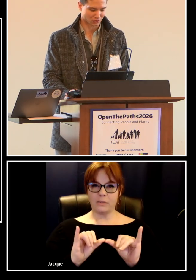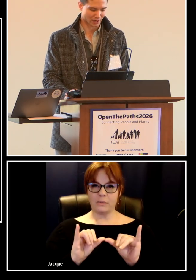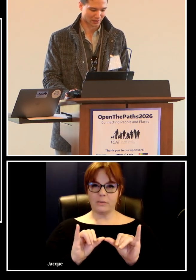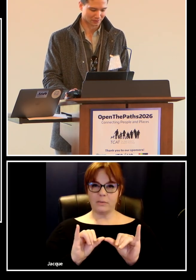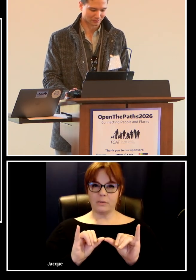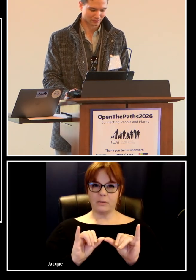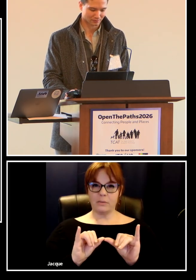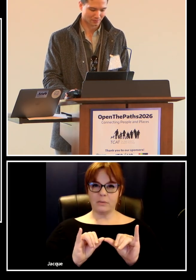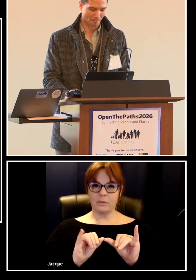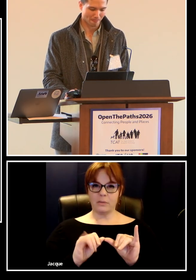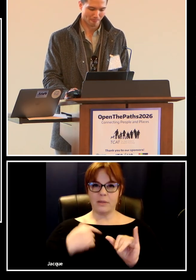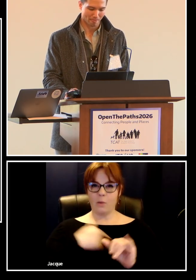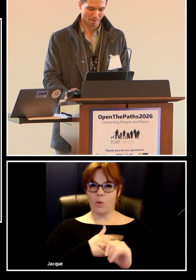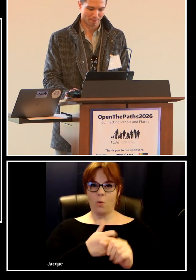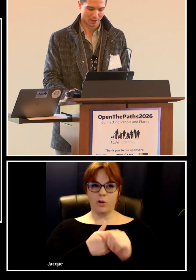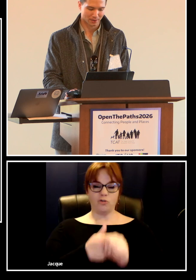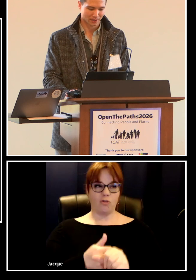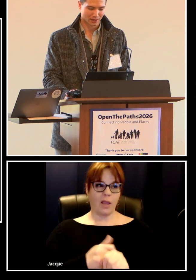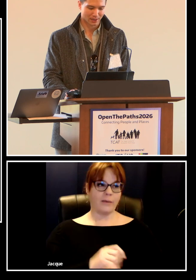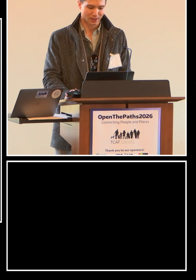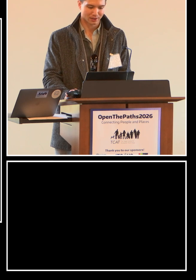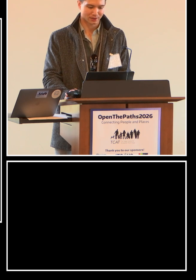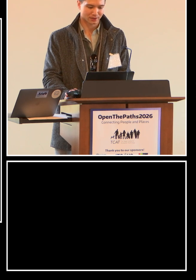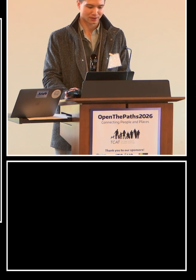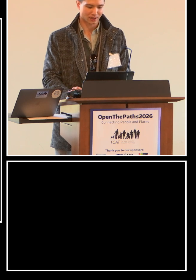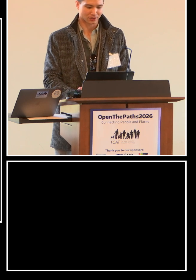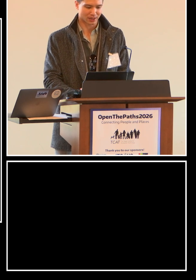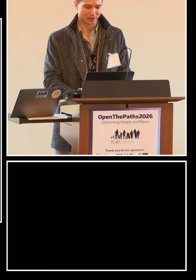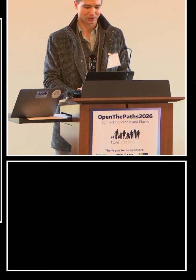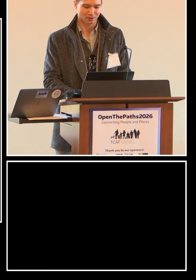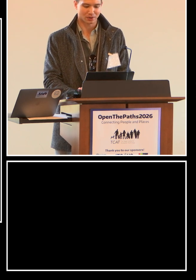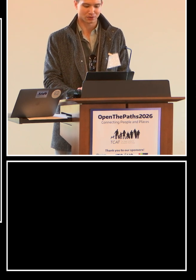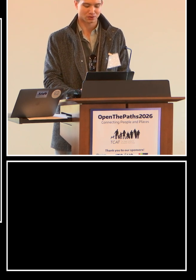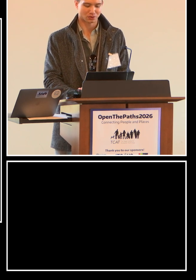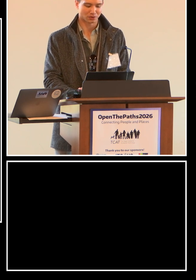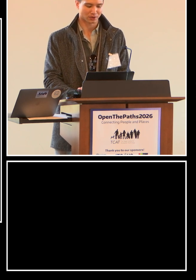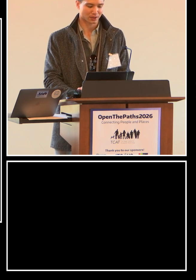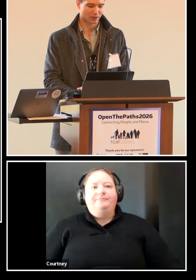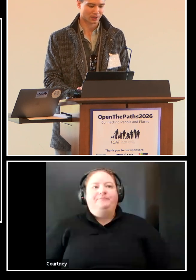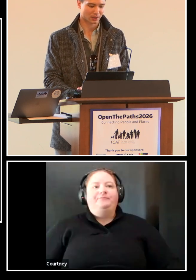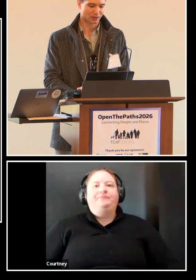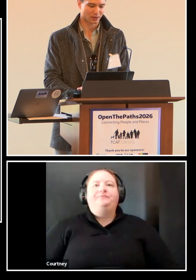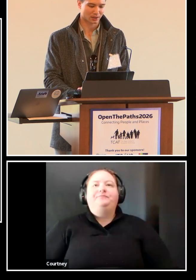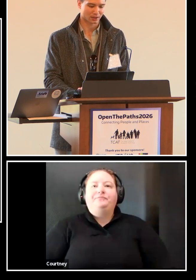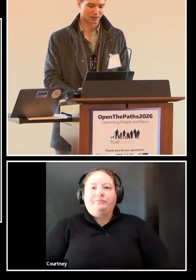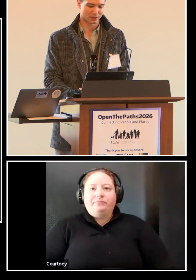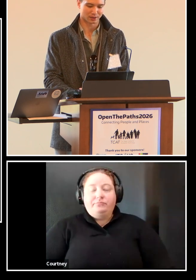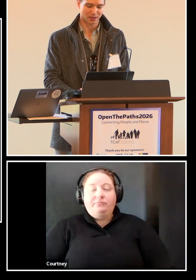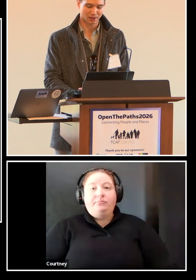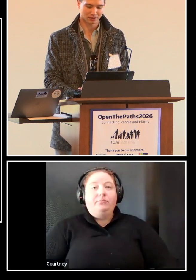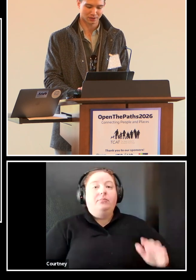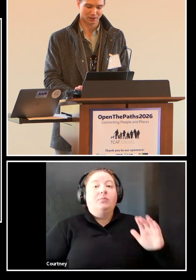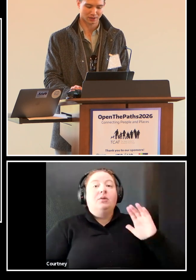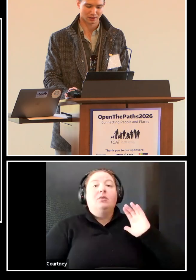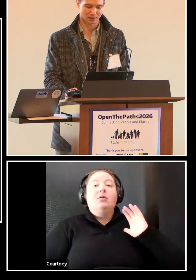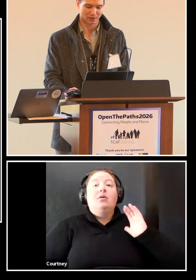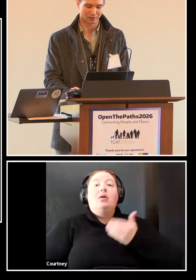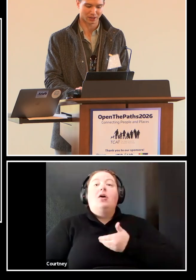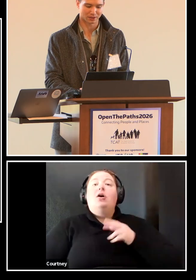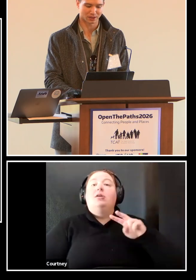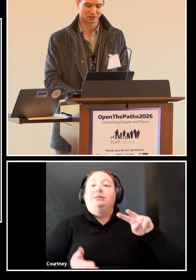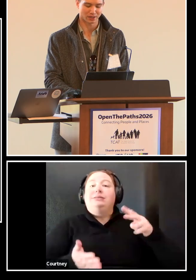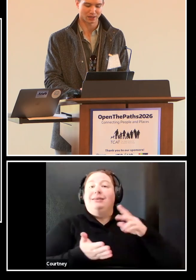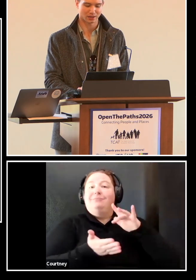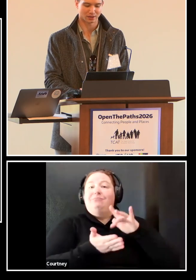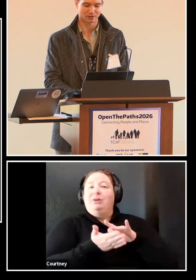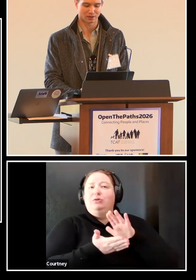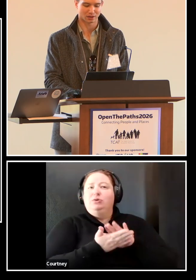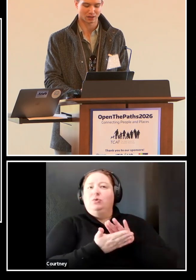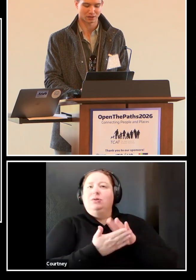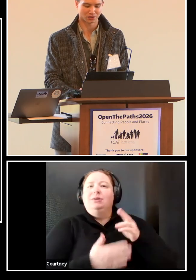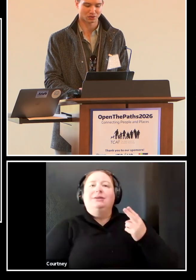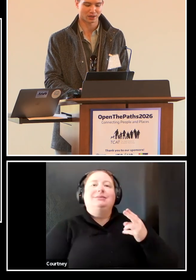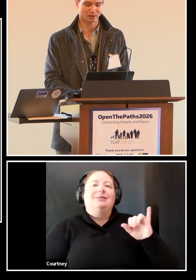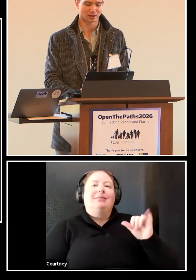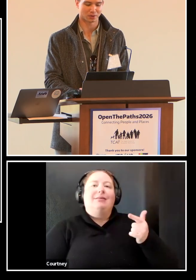to track. Our second middle school is Highland. Again, we can see green is our unconstrained and